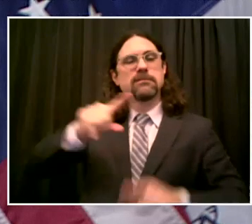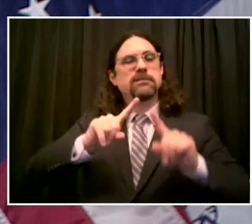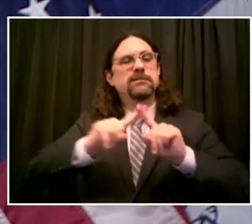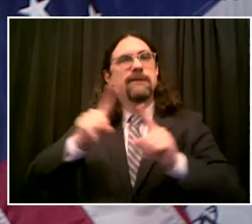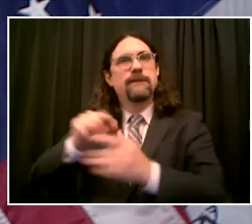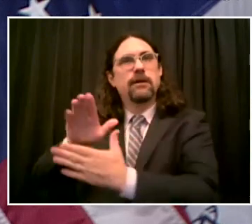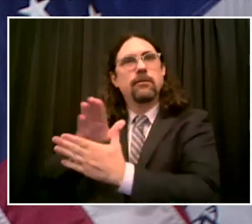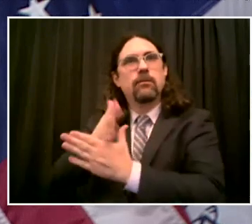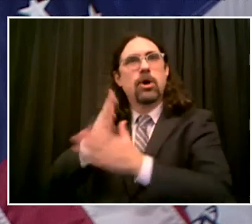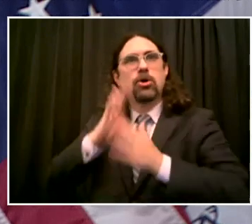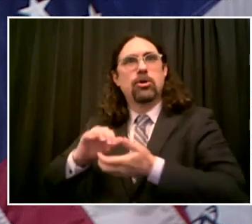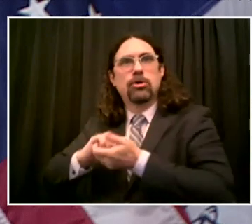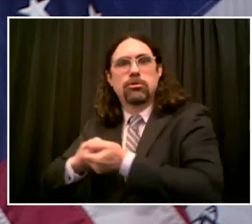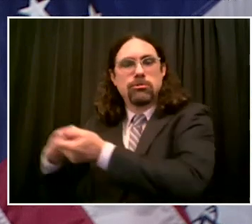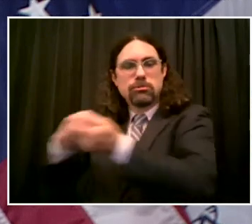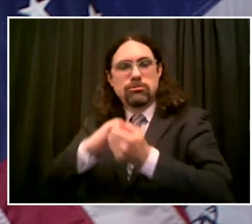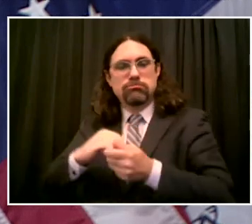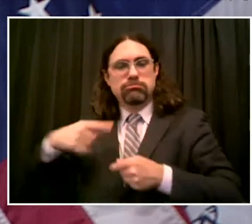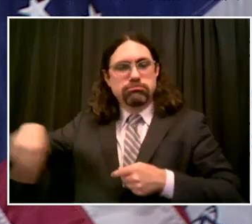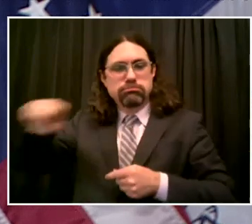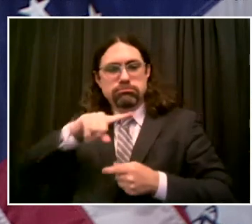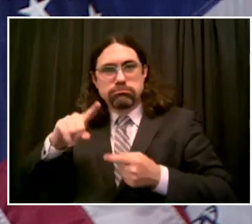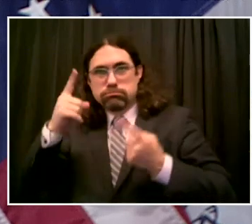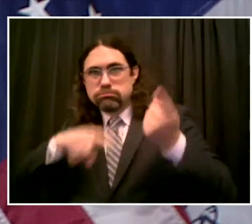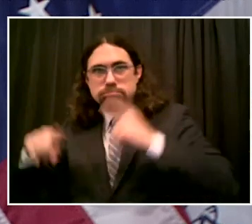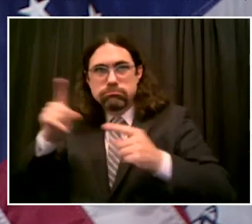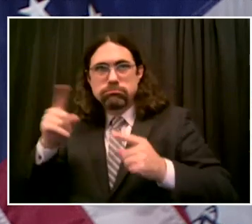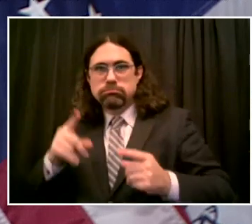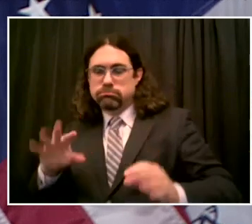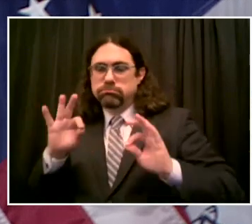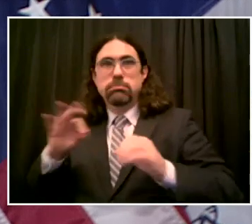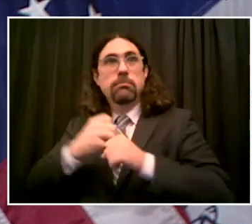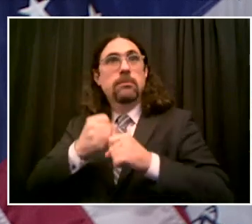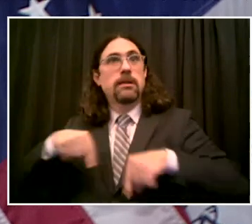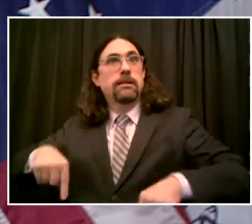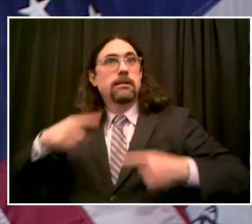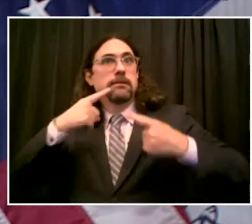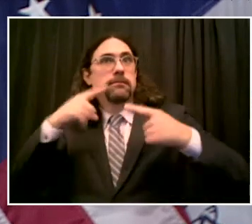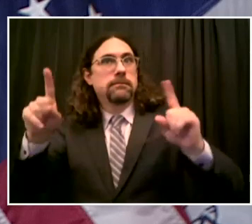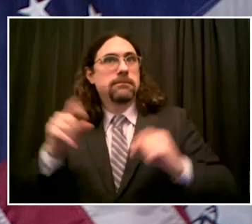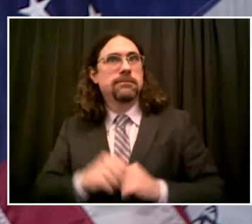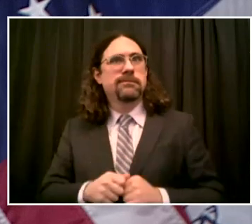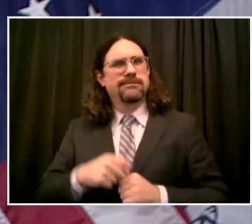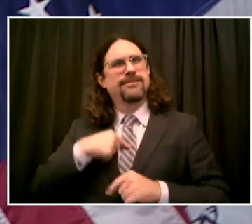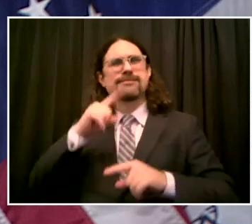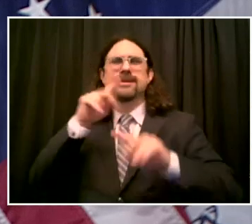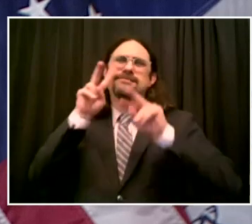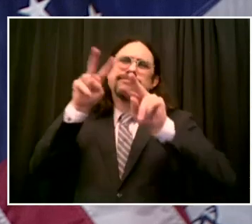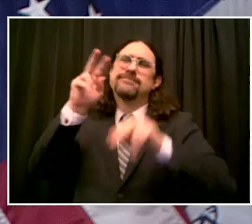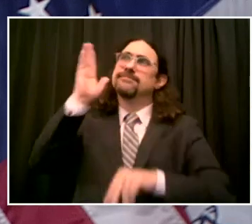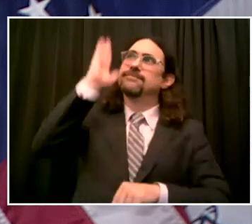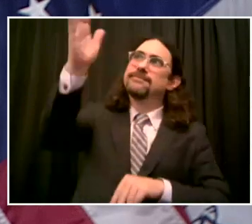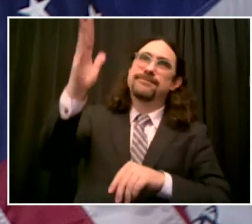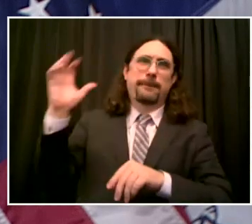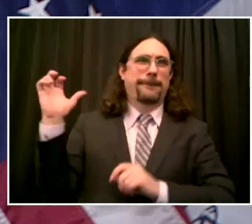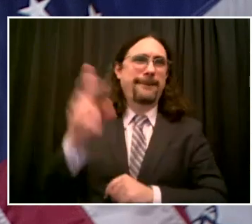COUNCIL AND PARTICIPIATNG TODAY FOR WORKING WITH US TO MAKE THIWOS RKIN A NEW WAY.